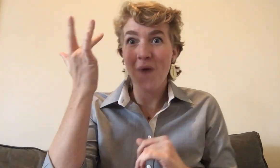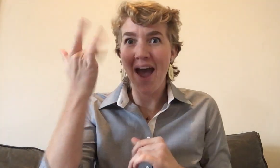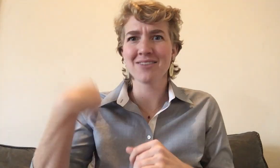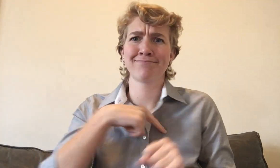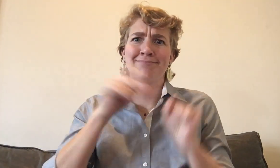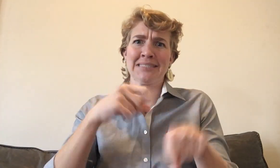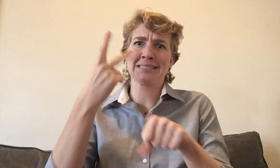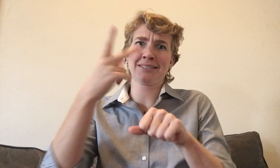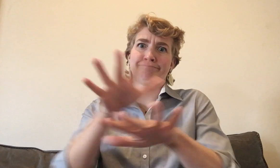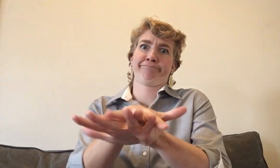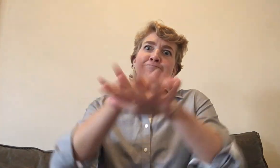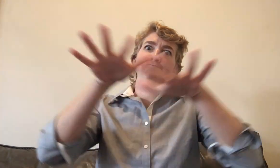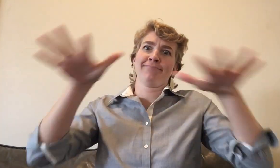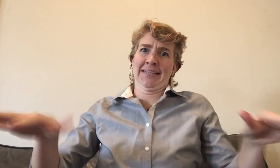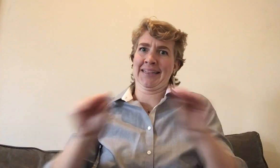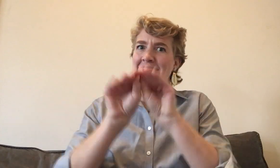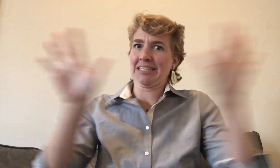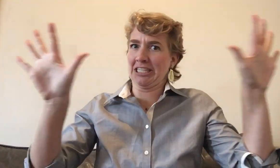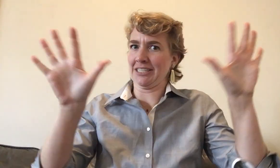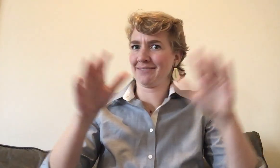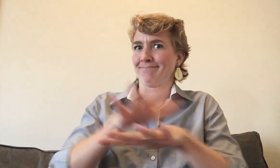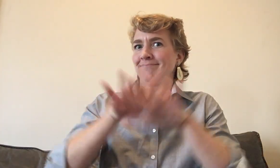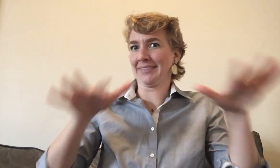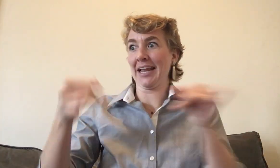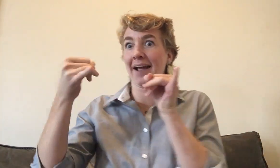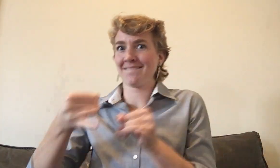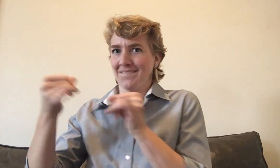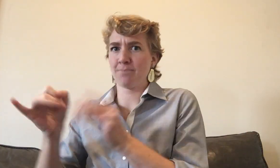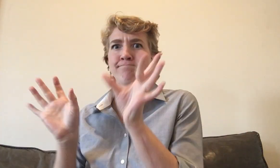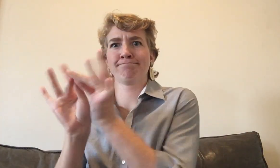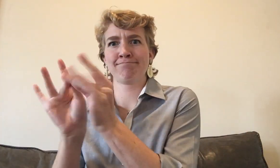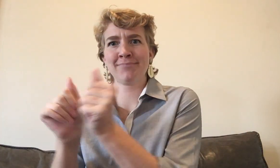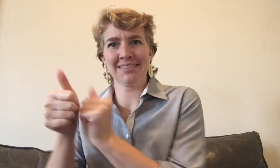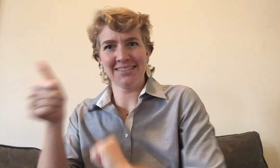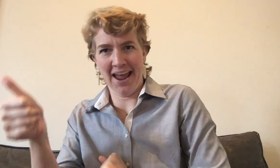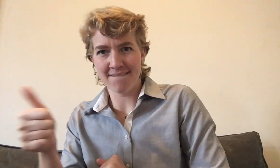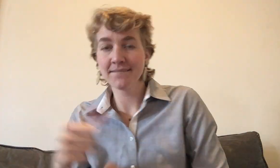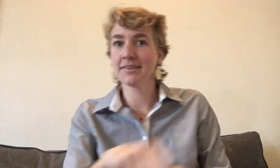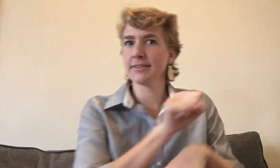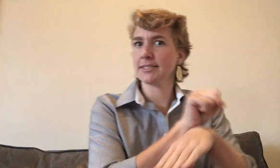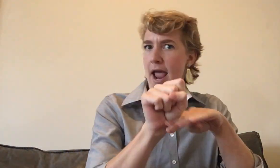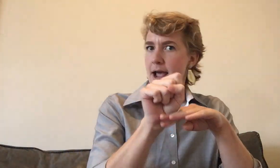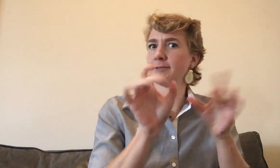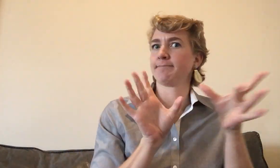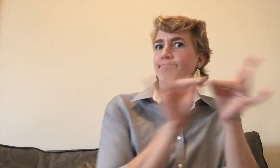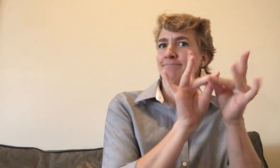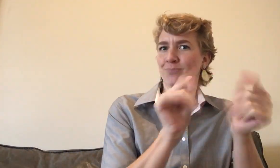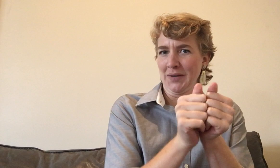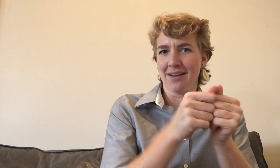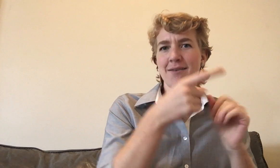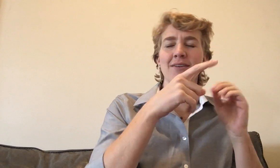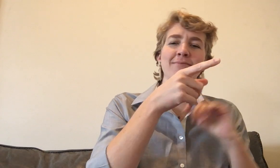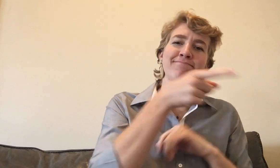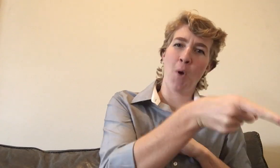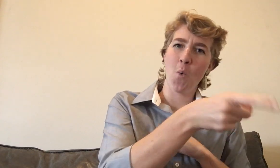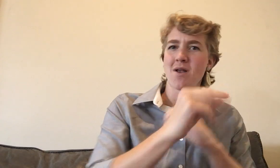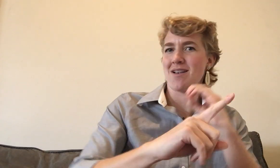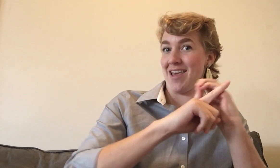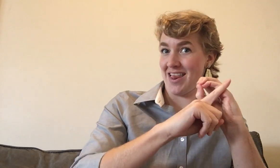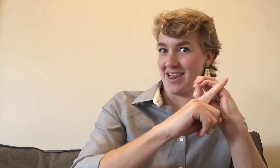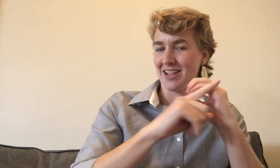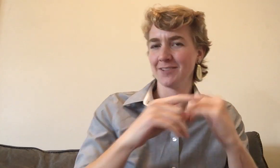We can see this with the clear distinction between preferred pairings of copulas and predicates.